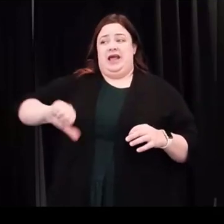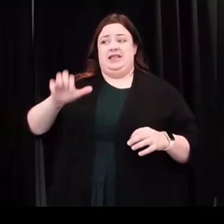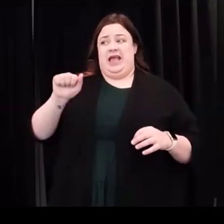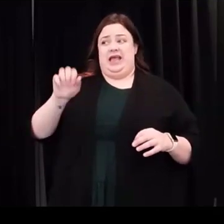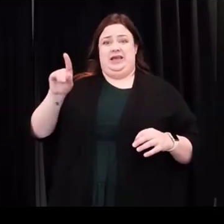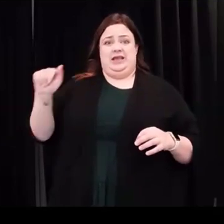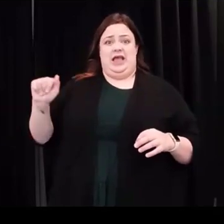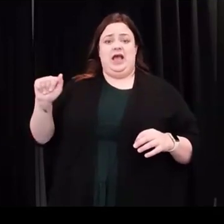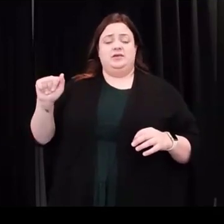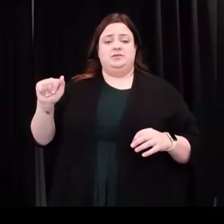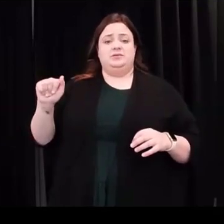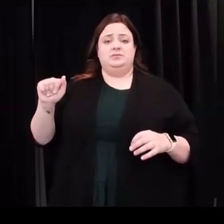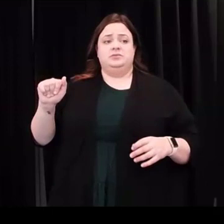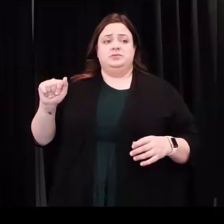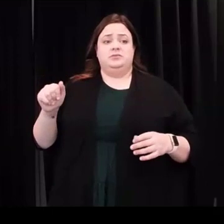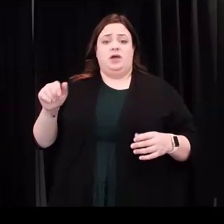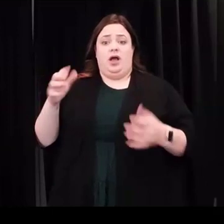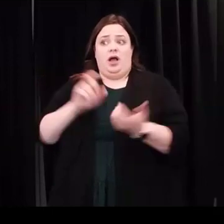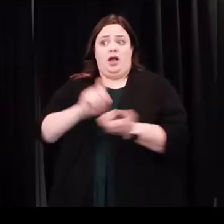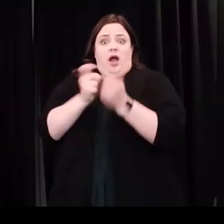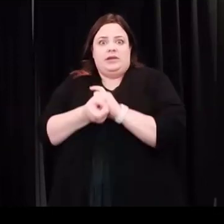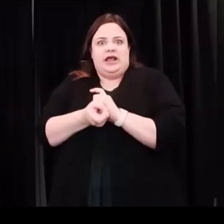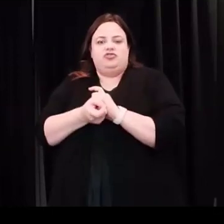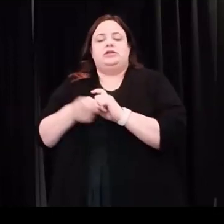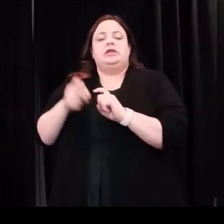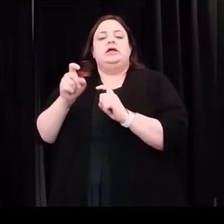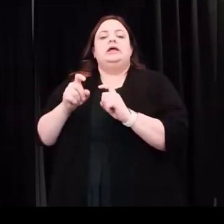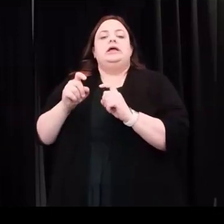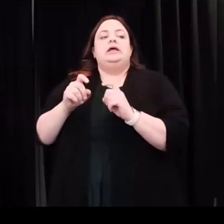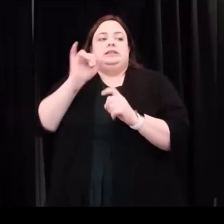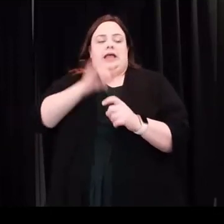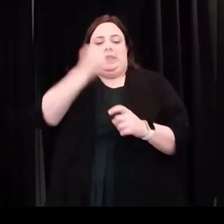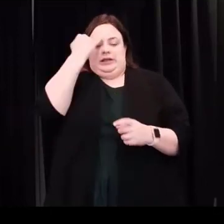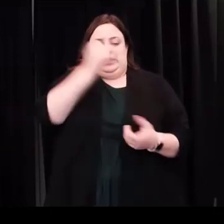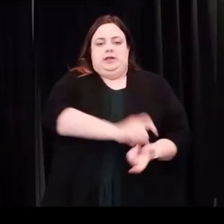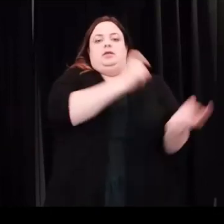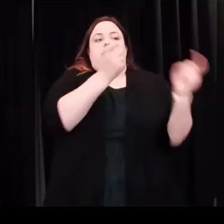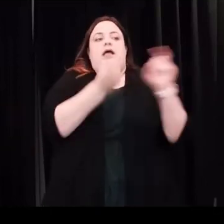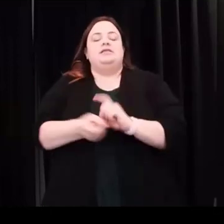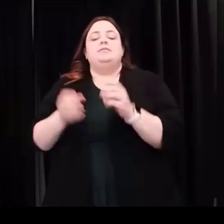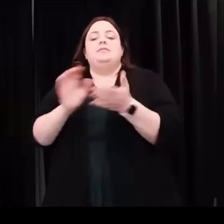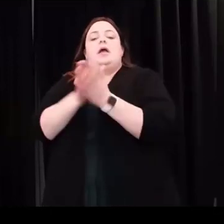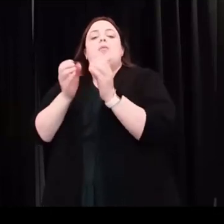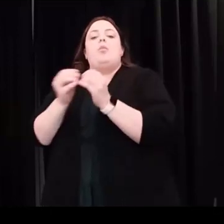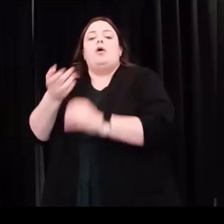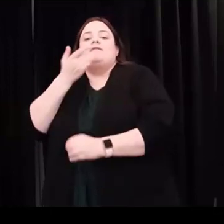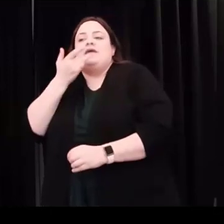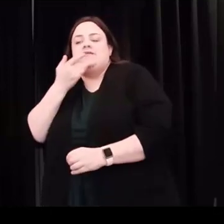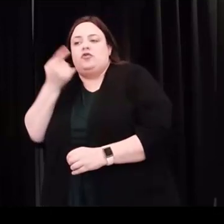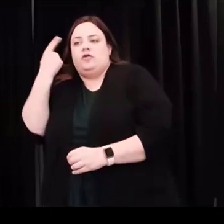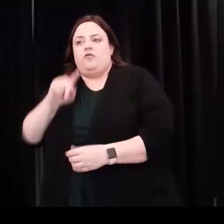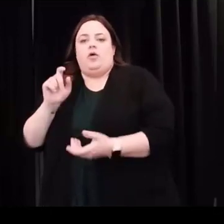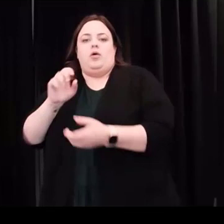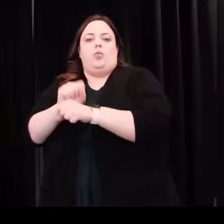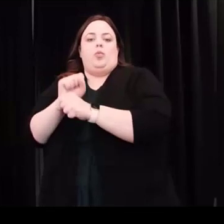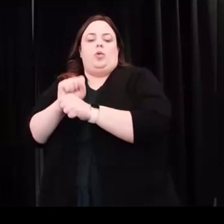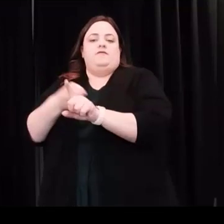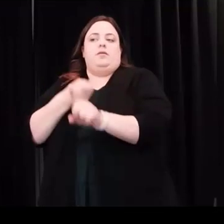The tide is turning, and that's becoming more in favor of the employee working from home. We're getting quite a few comments on,